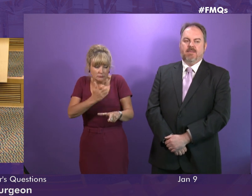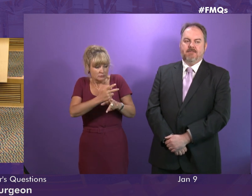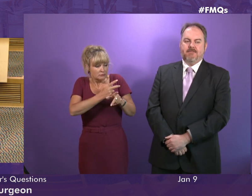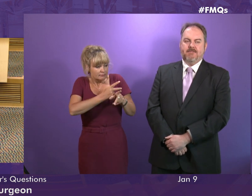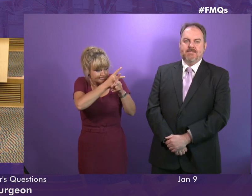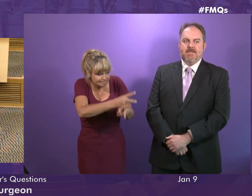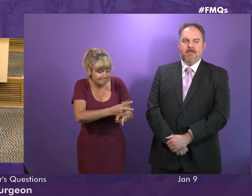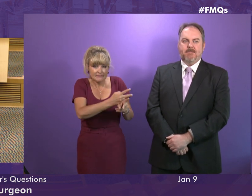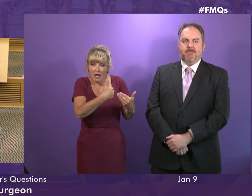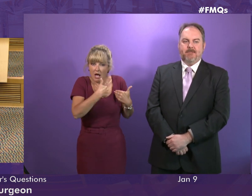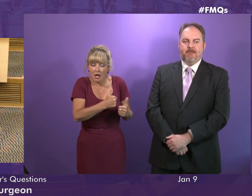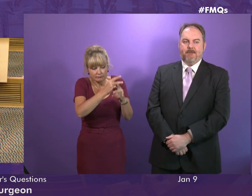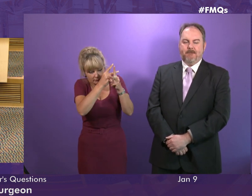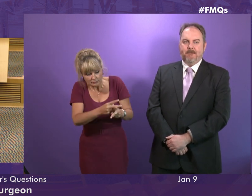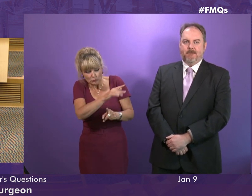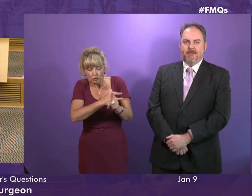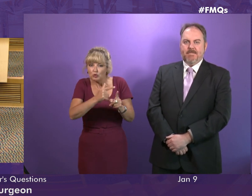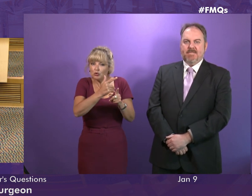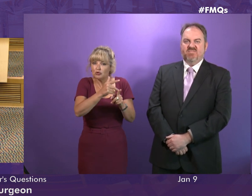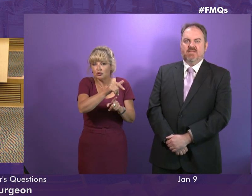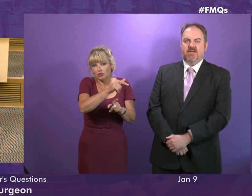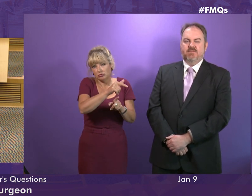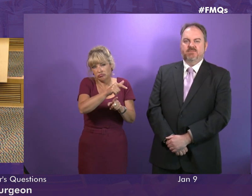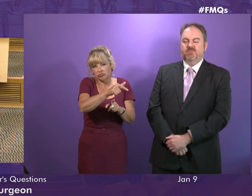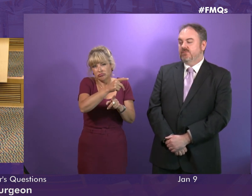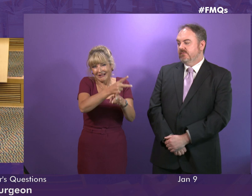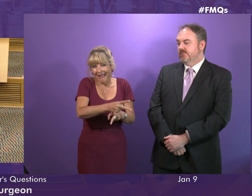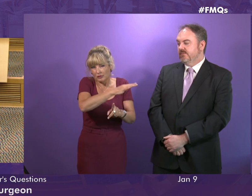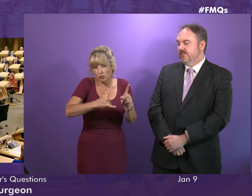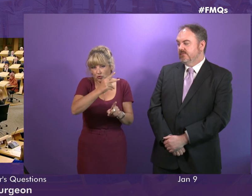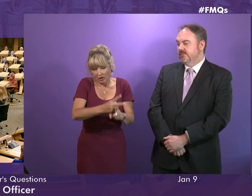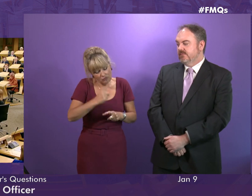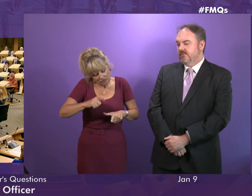health and social care as best we can. That is what we have done and what we will continue to do.